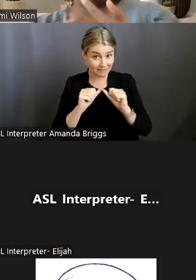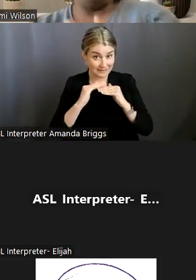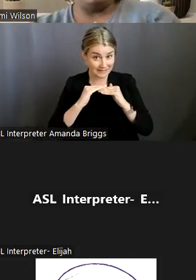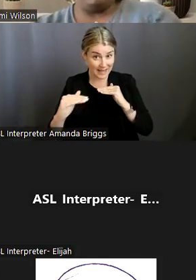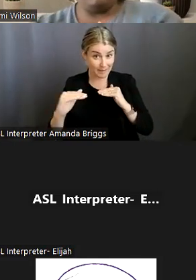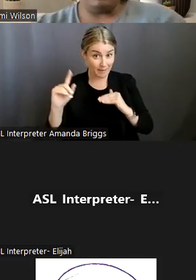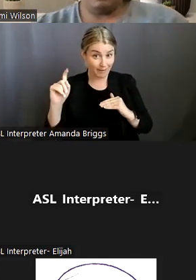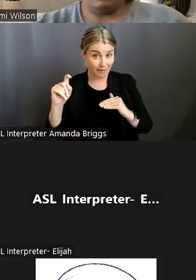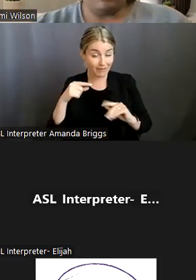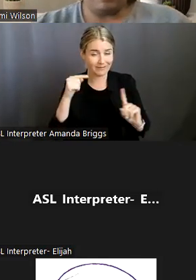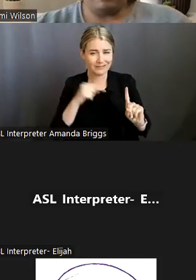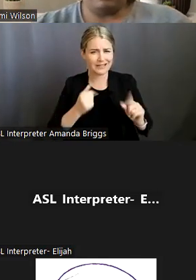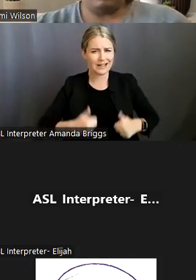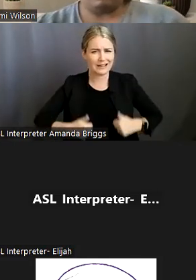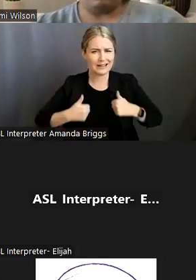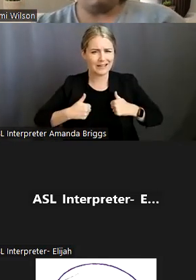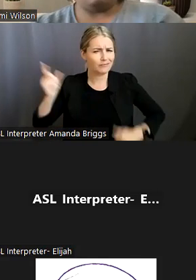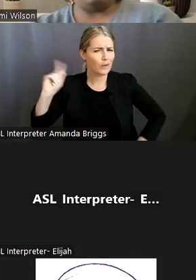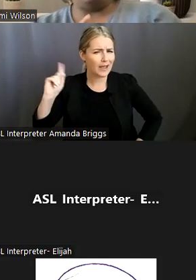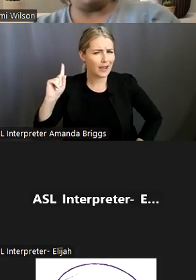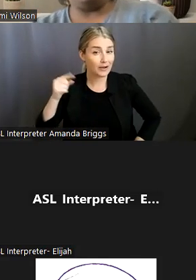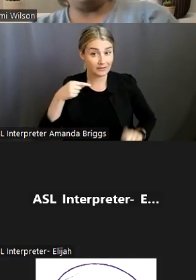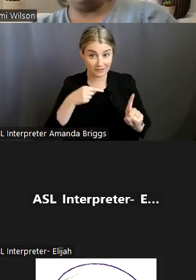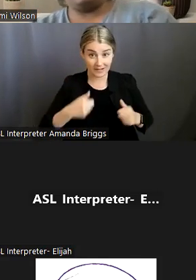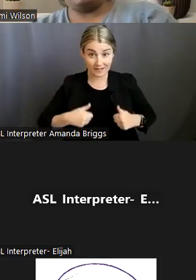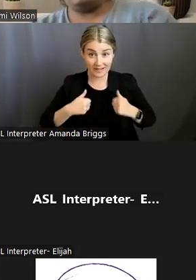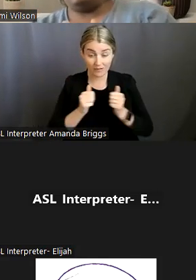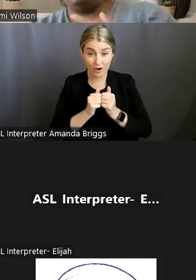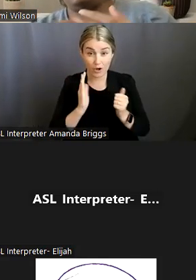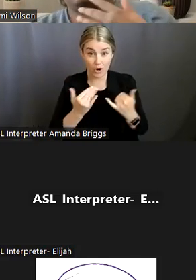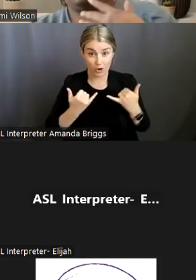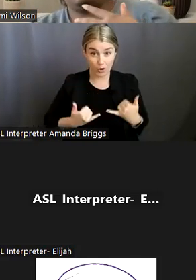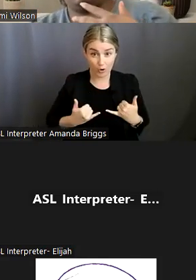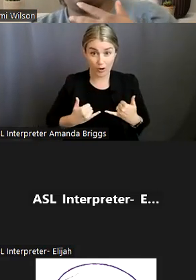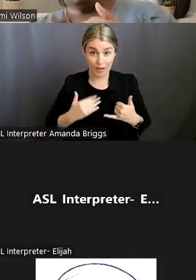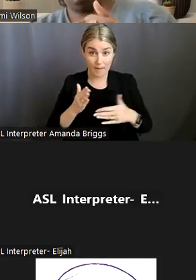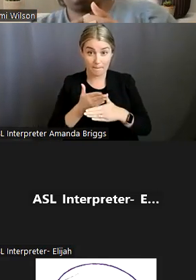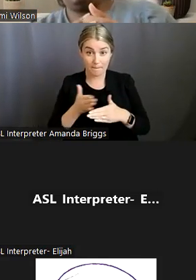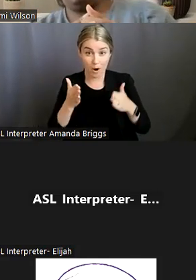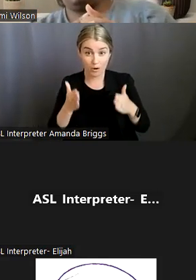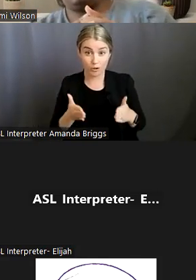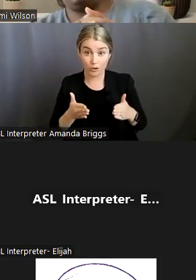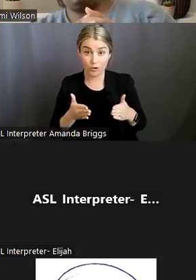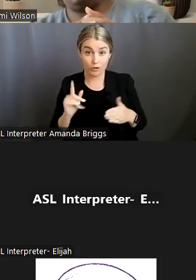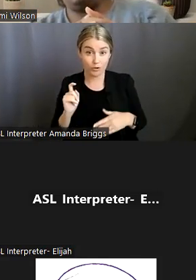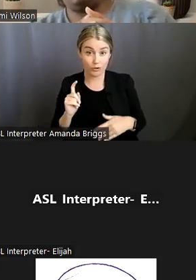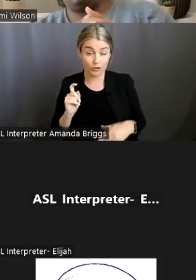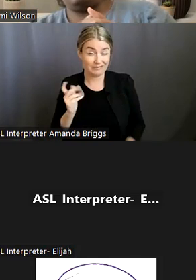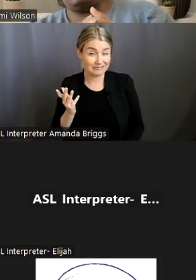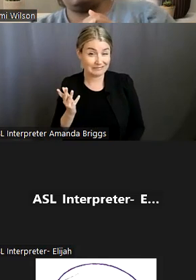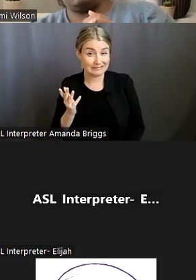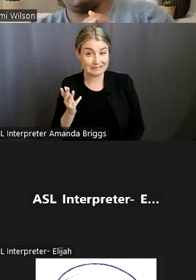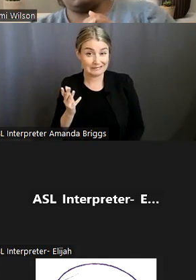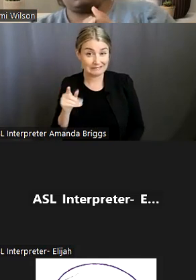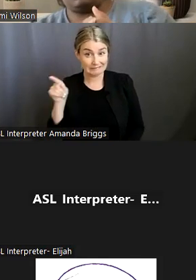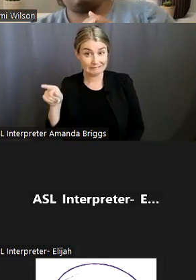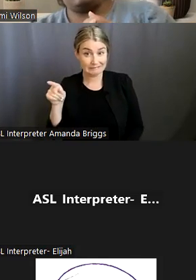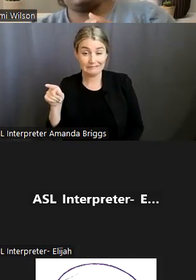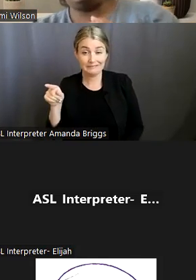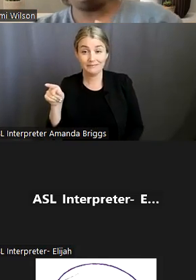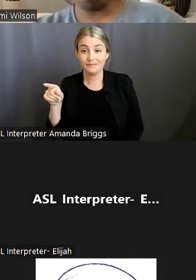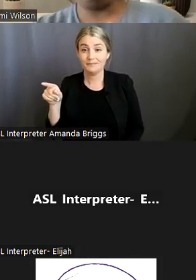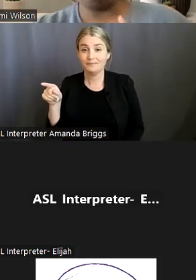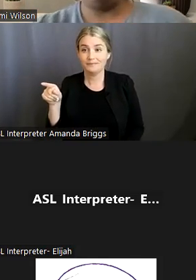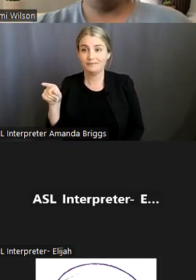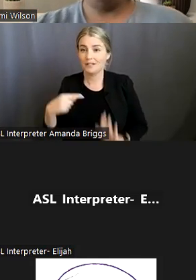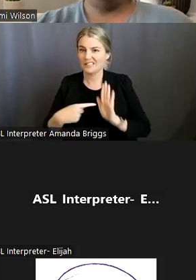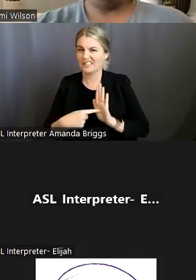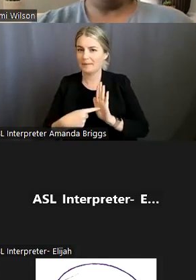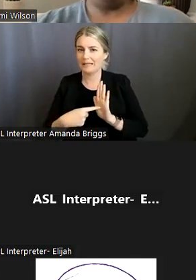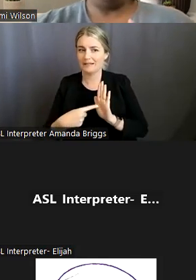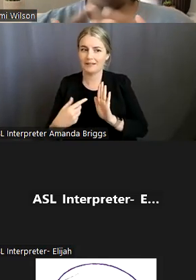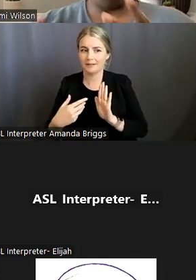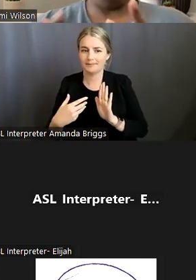she living with her current partner that, who is exhibiting this abusive,